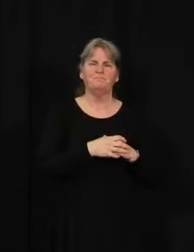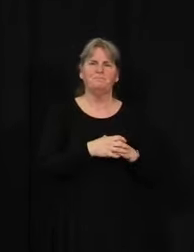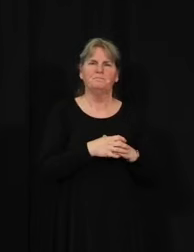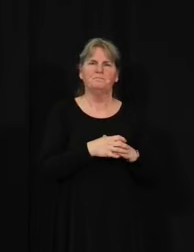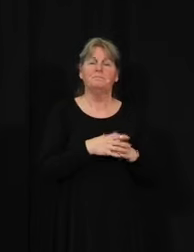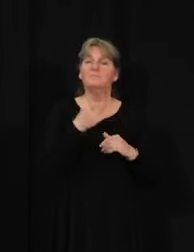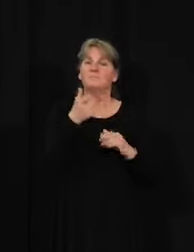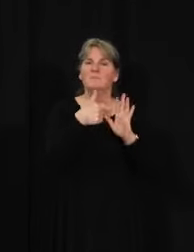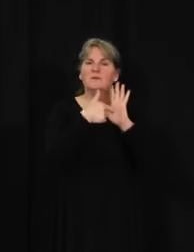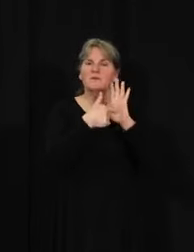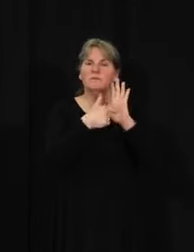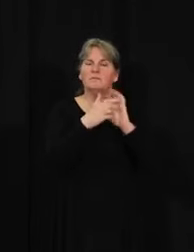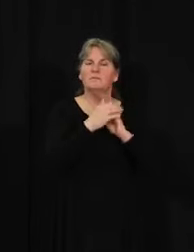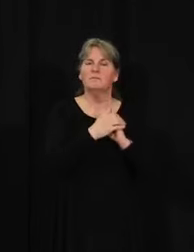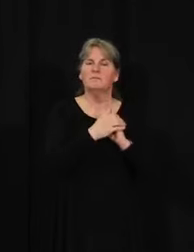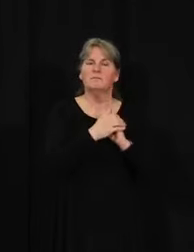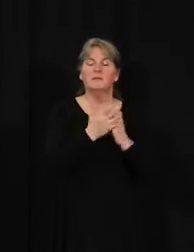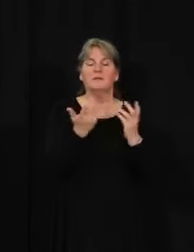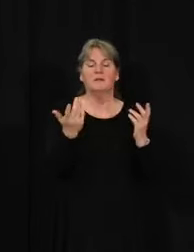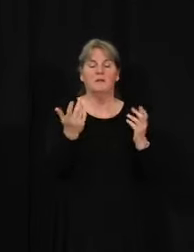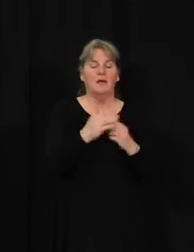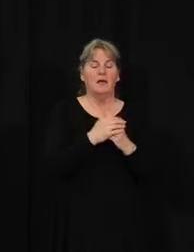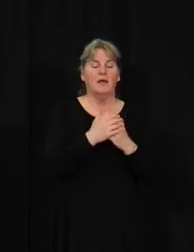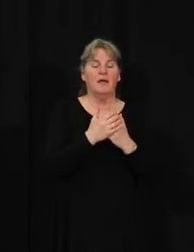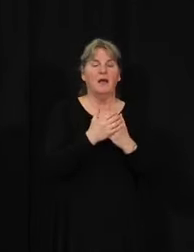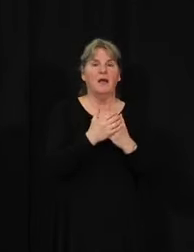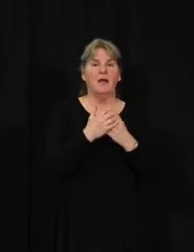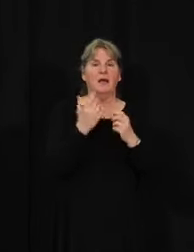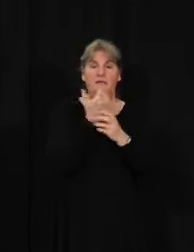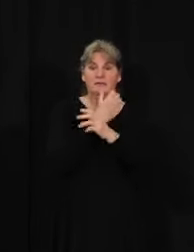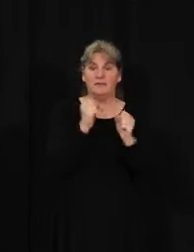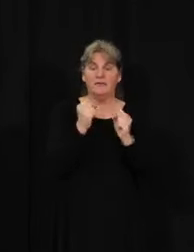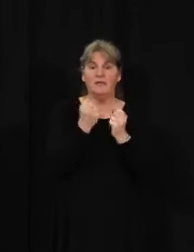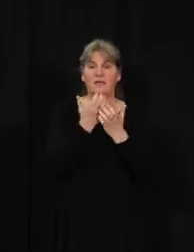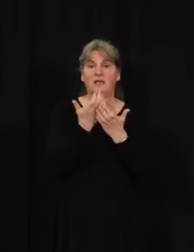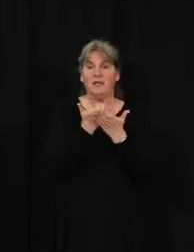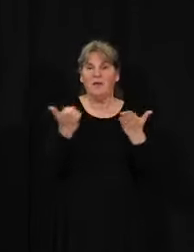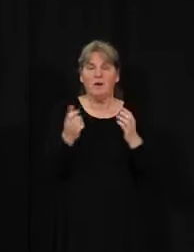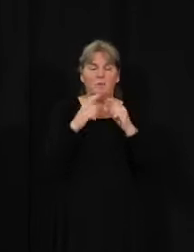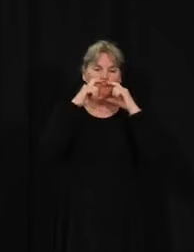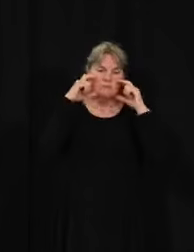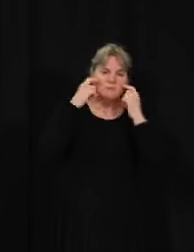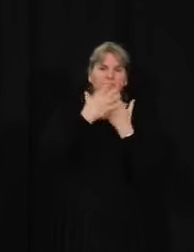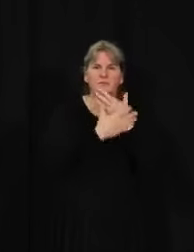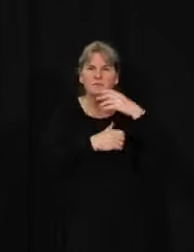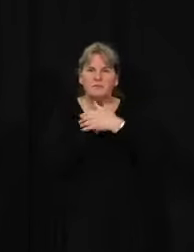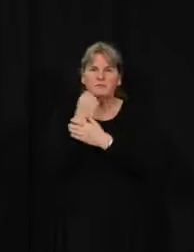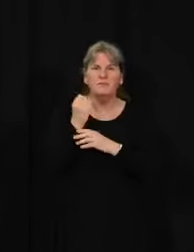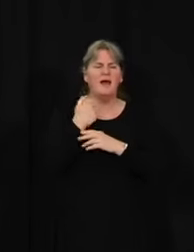Sorry, a dry throat. For instance, we do have a calculator more or less that